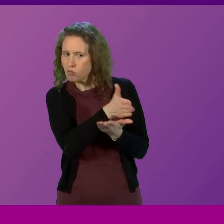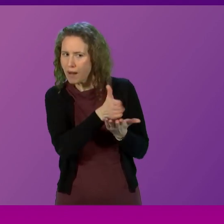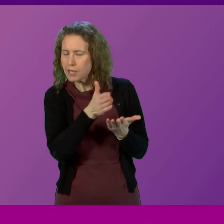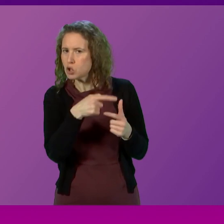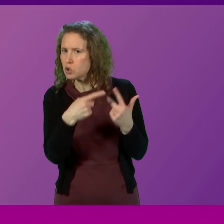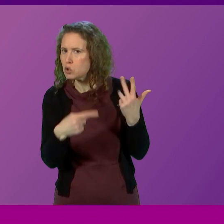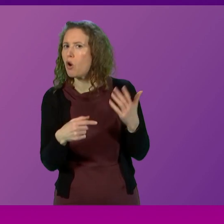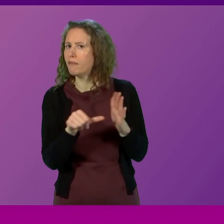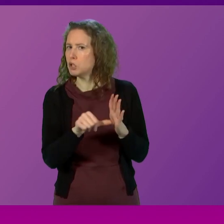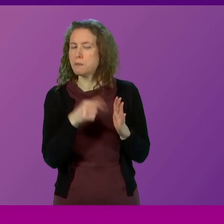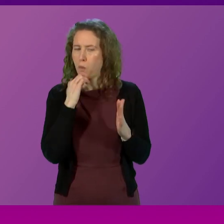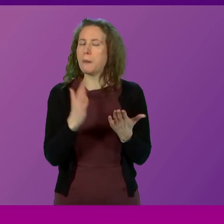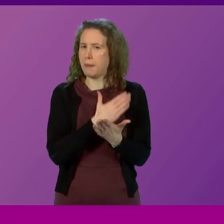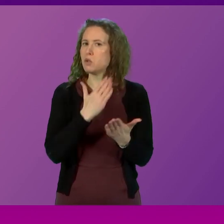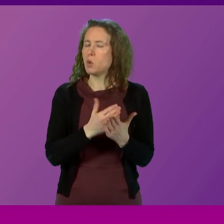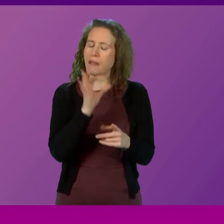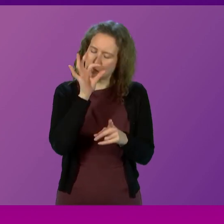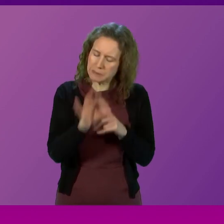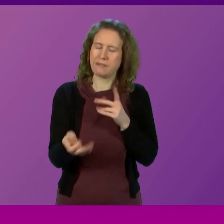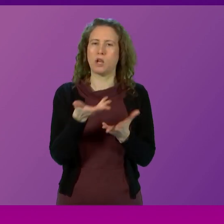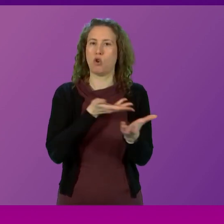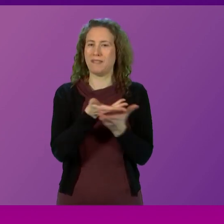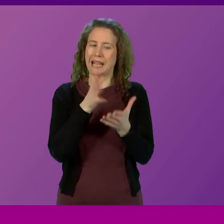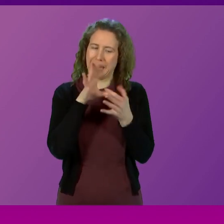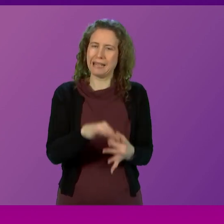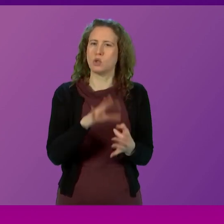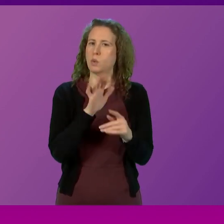I will ensure that specific conversations take place about the pressures that they are facing,